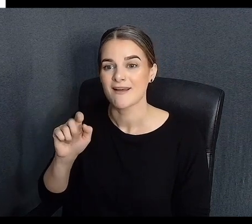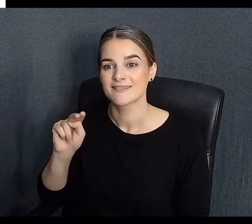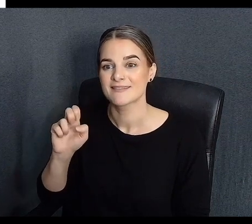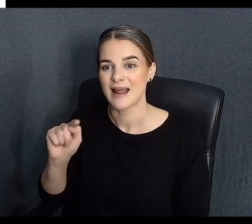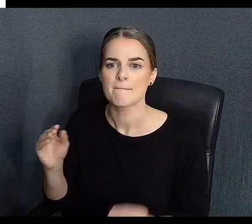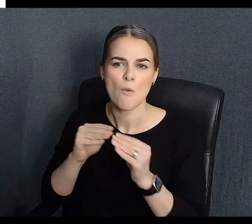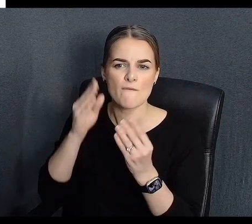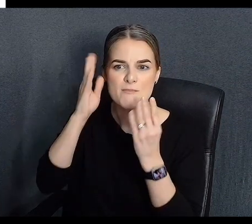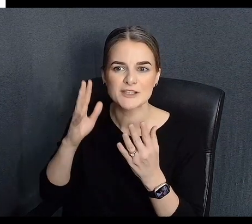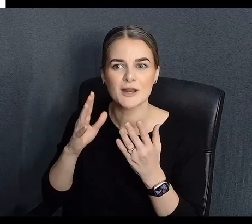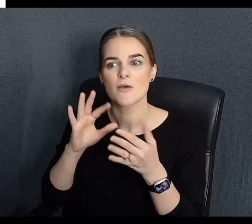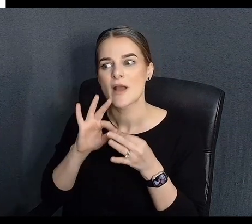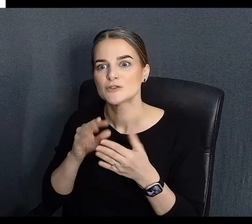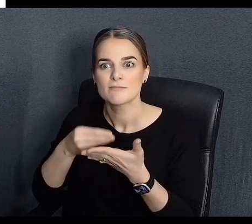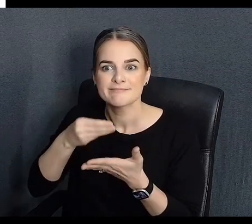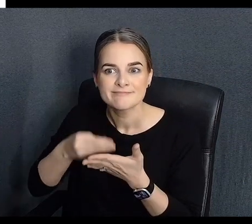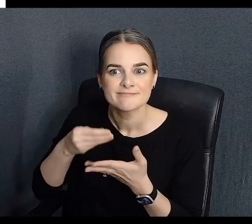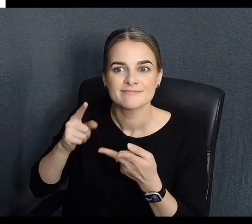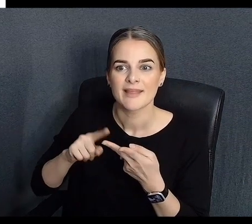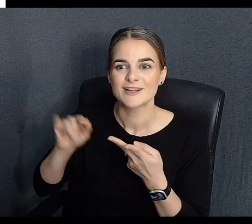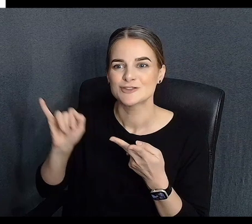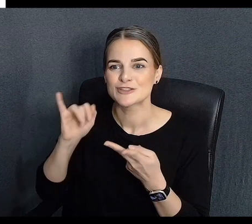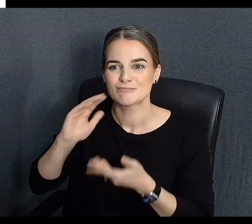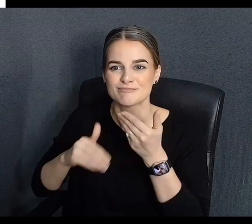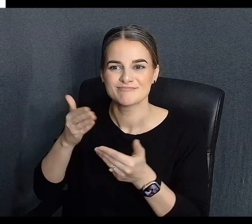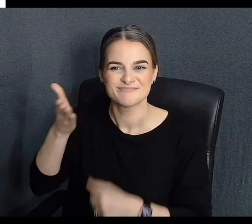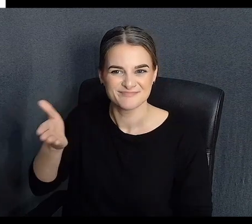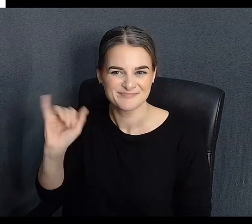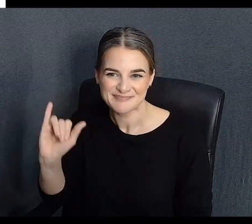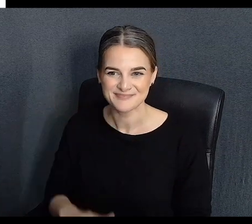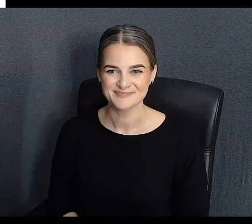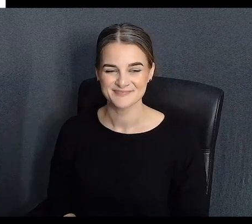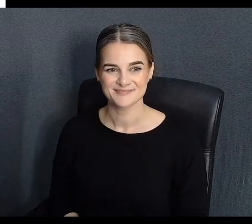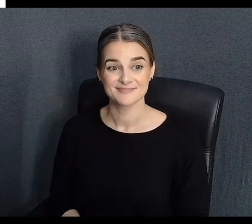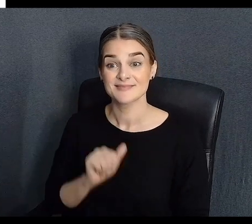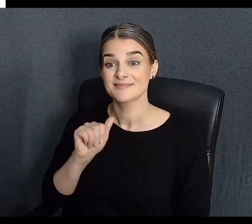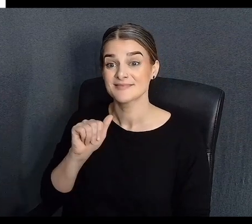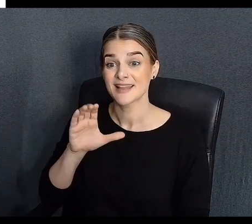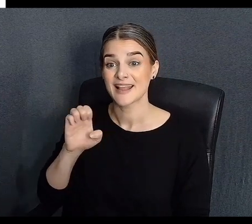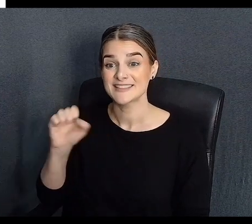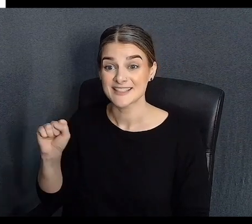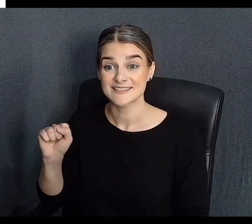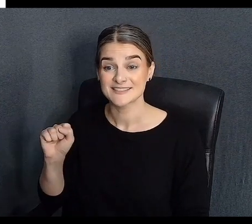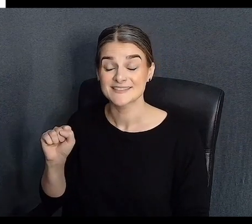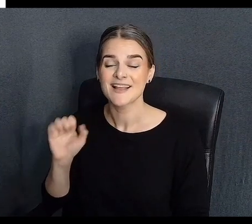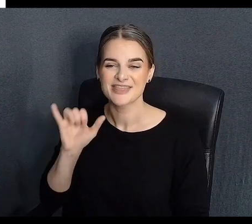and the insurance process on there as well. ACES, so that is our Augmentative Communication,